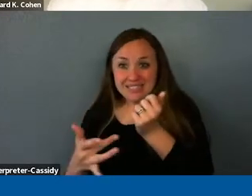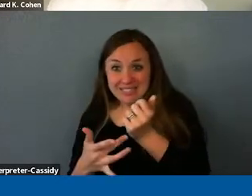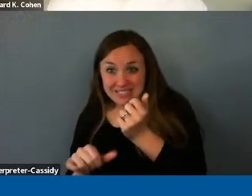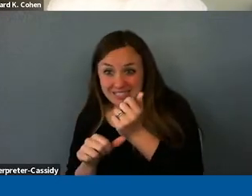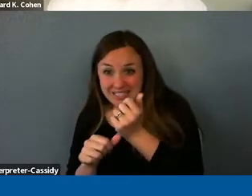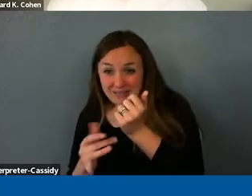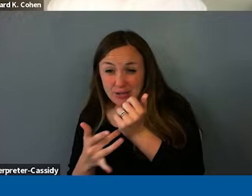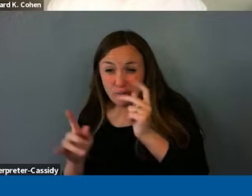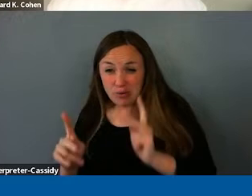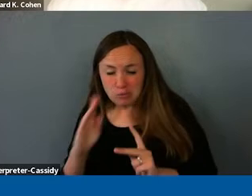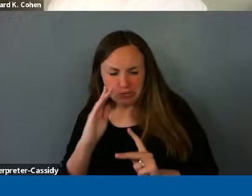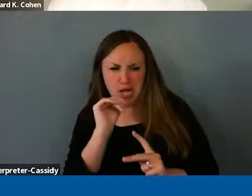And this could be a serious barrier.